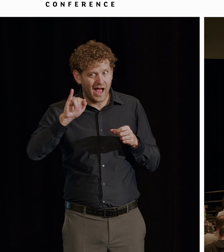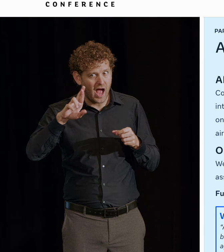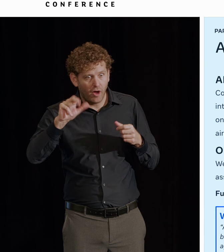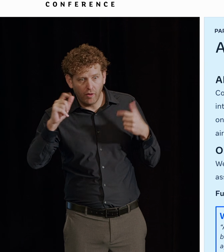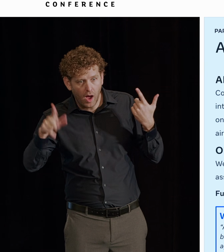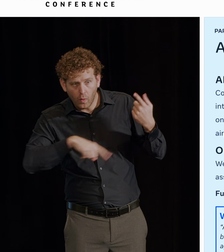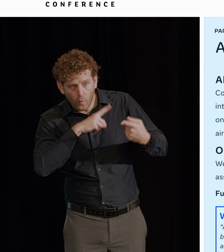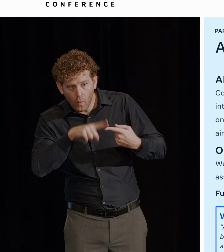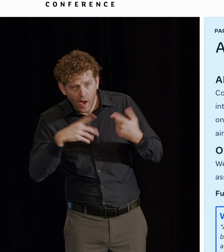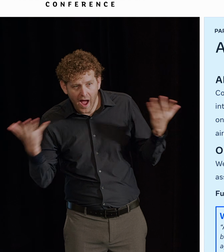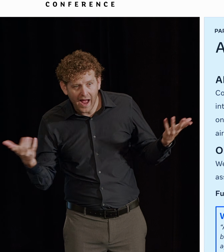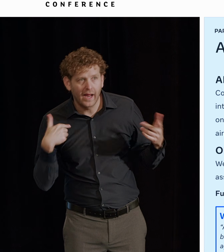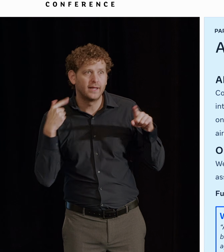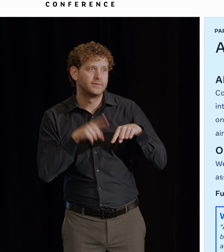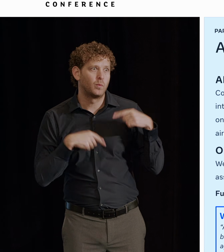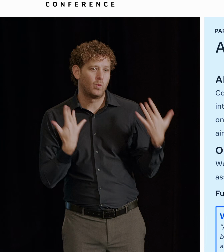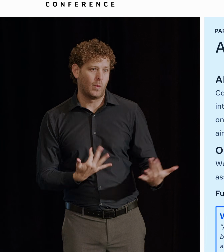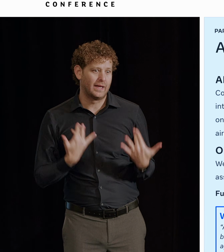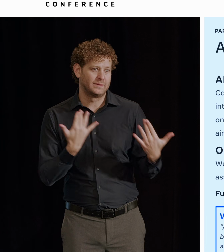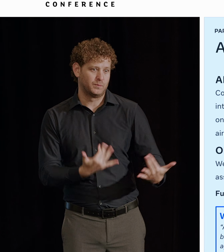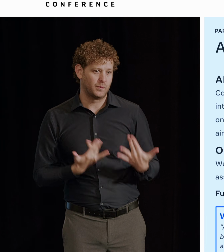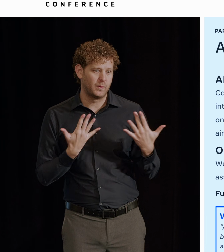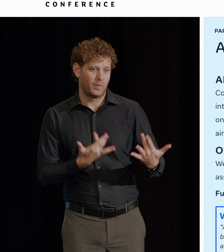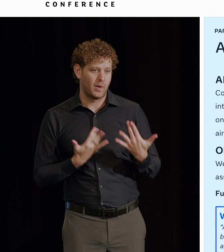I'm excited to share that, well, very soon,